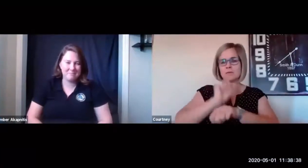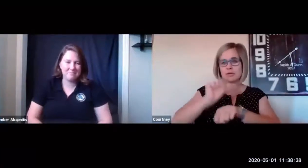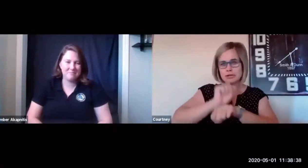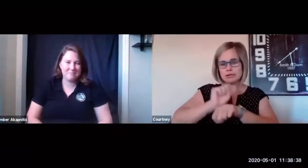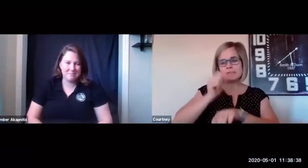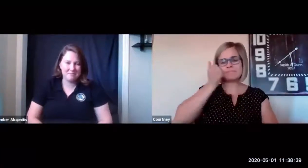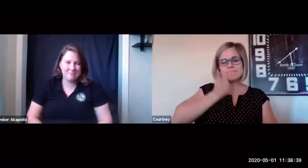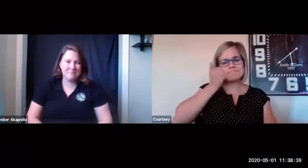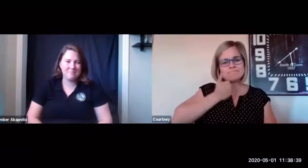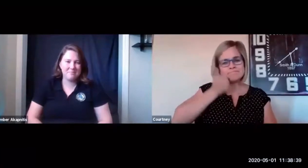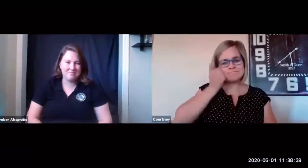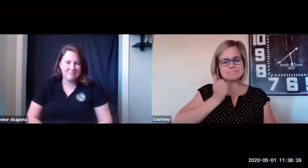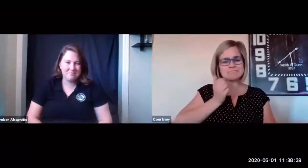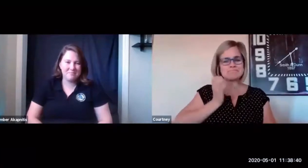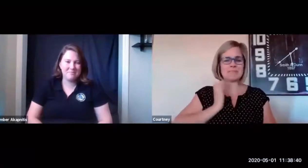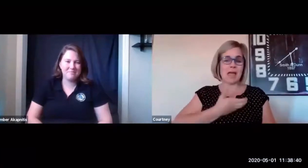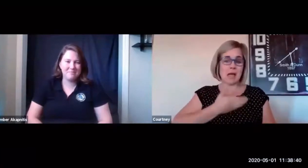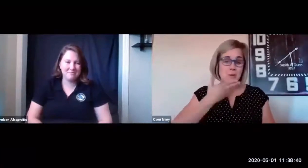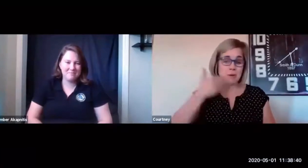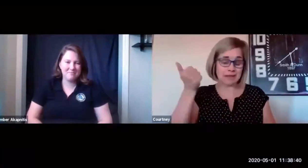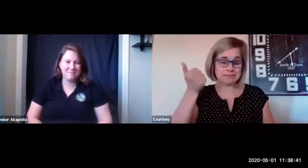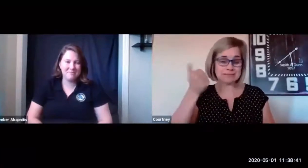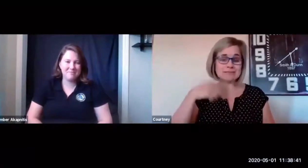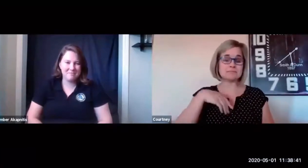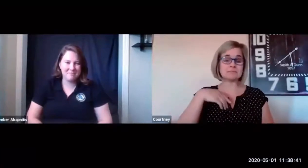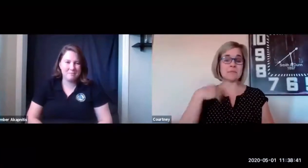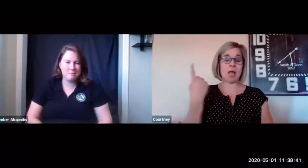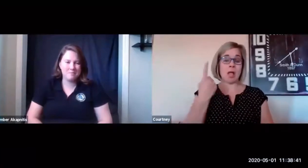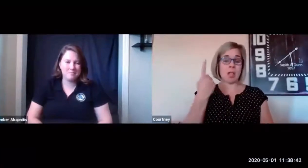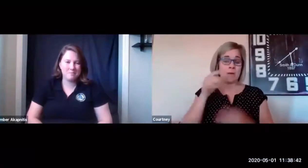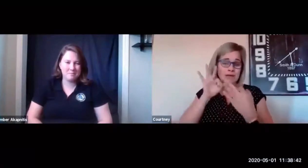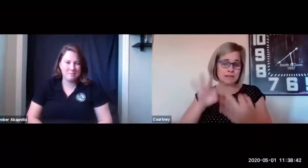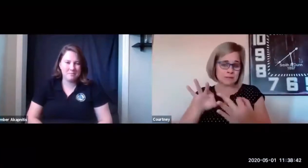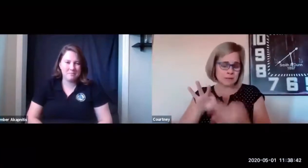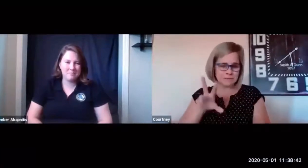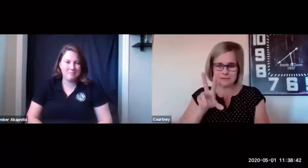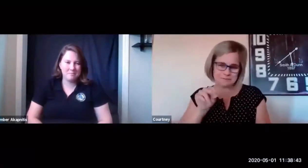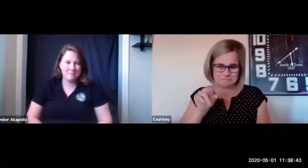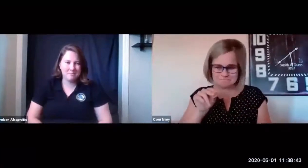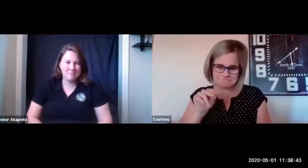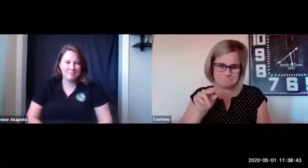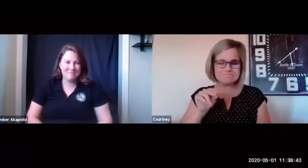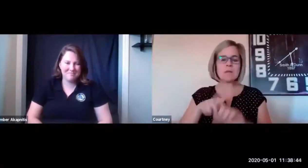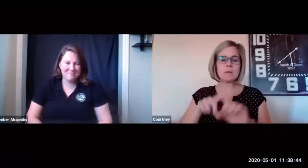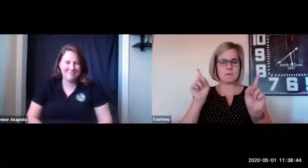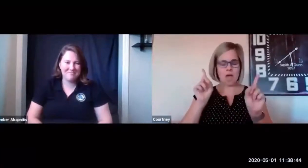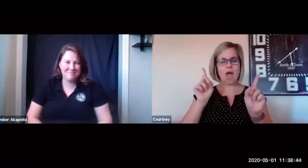I think we've all been working every day doing our best we're not always perfect